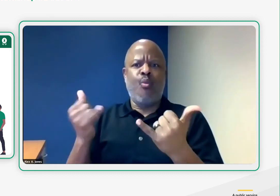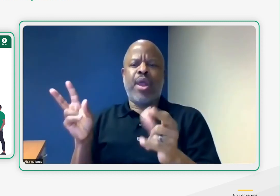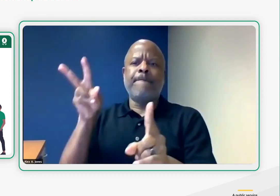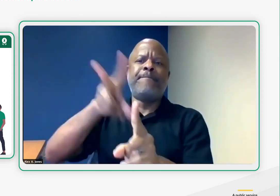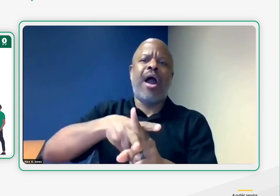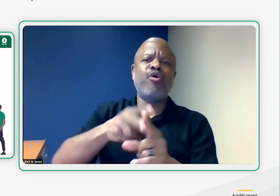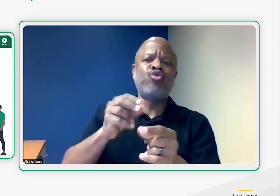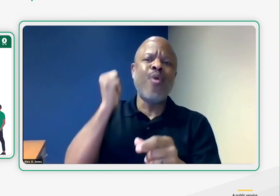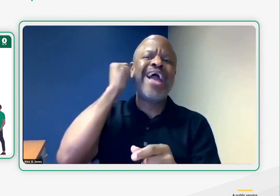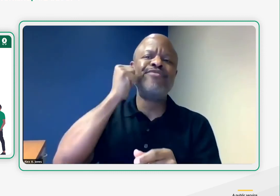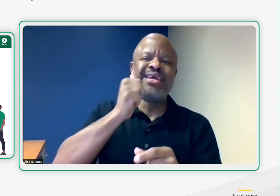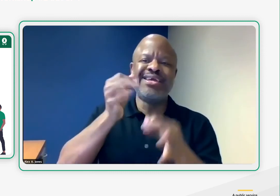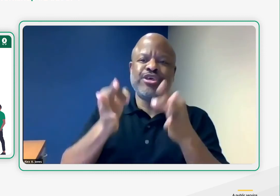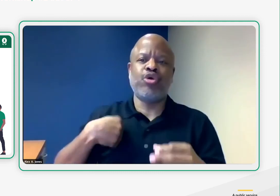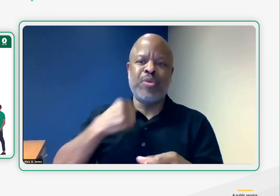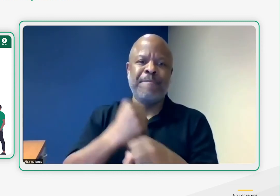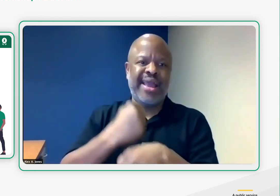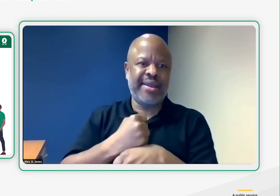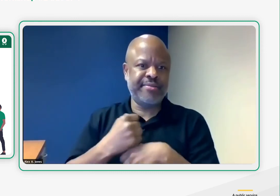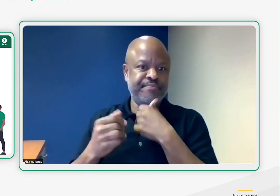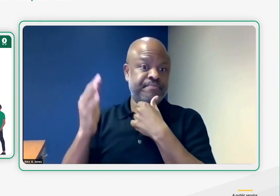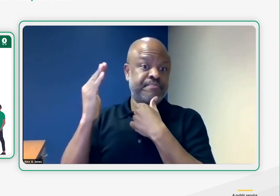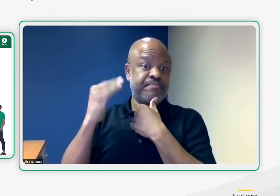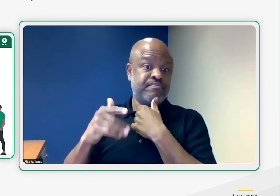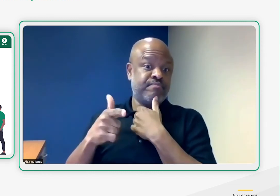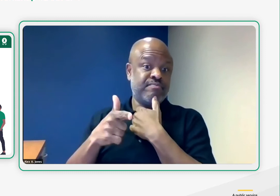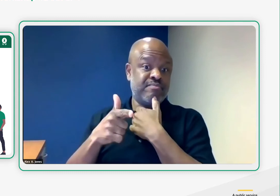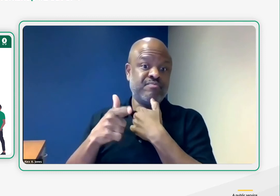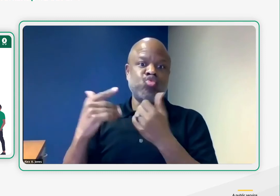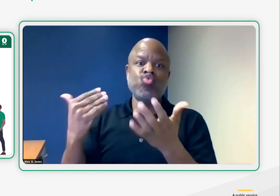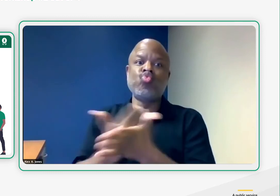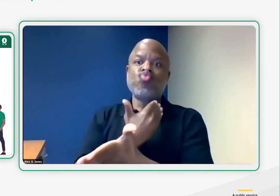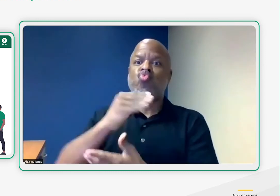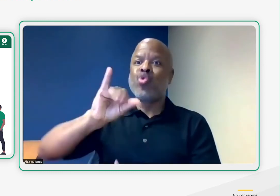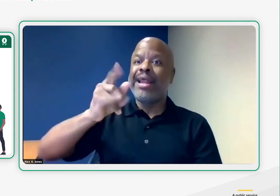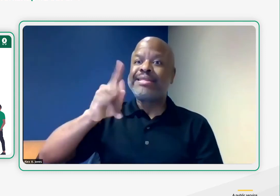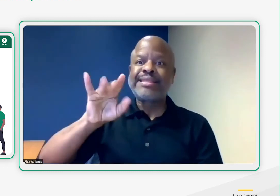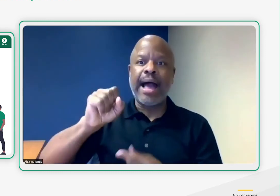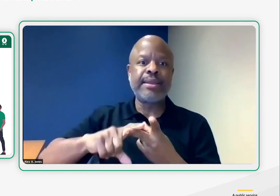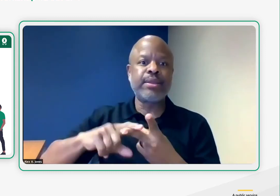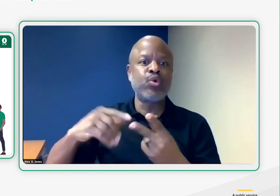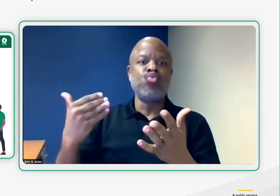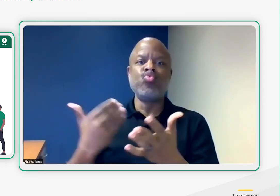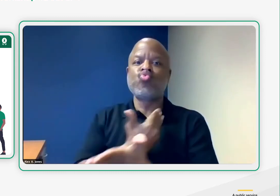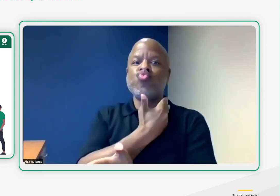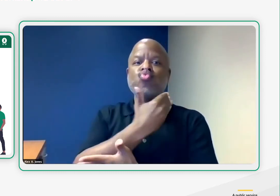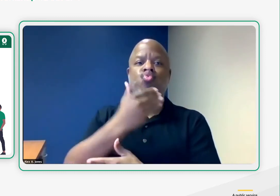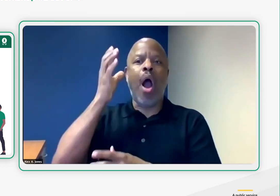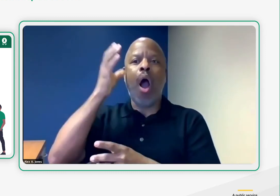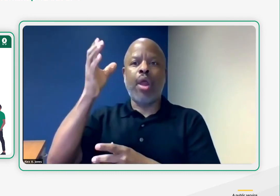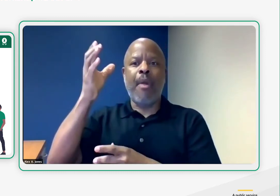behavioral economics and people looking into our everyday decision-making processes.